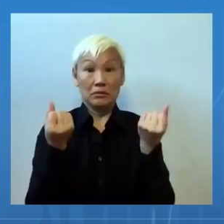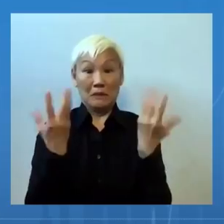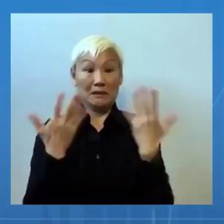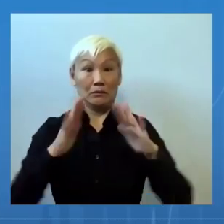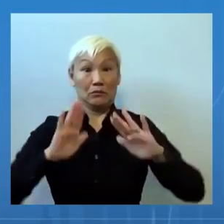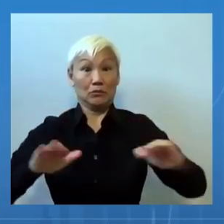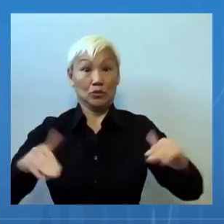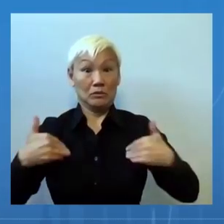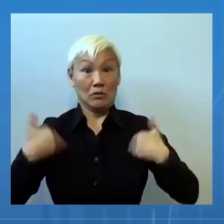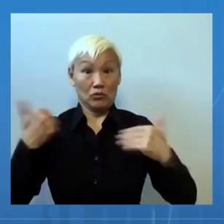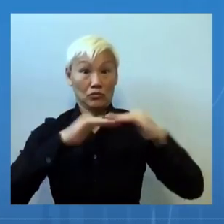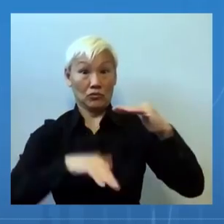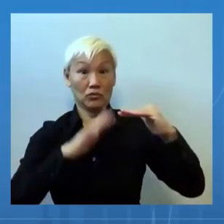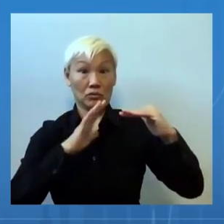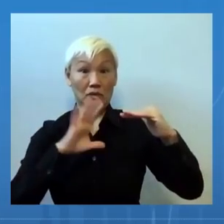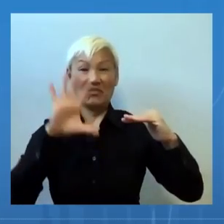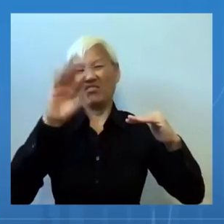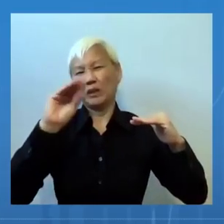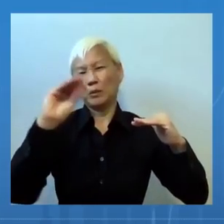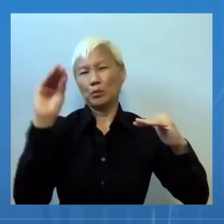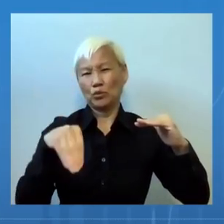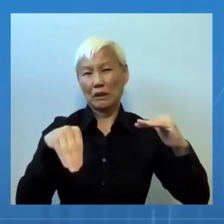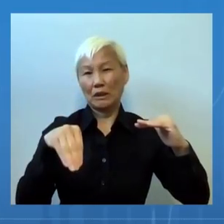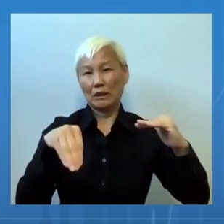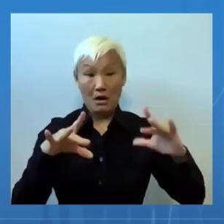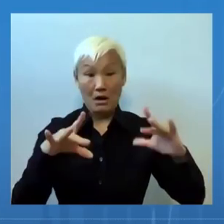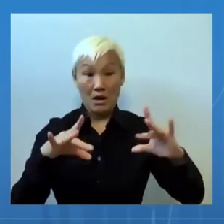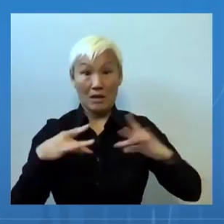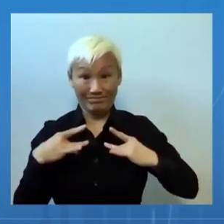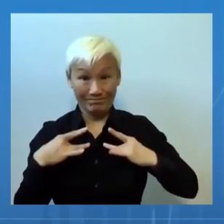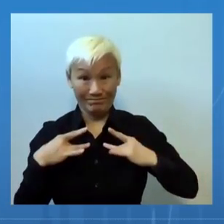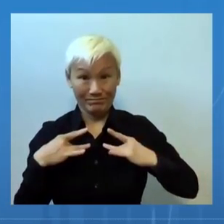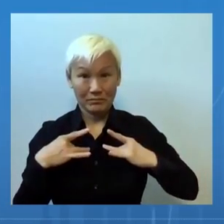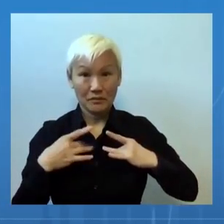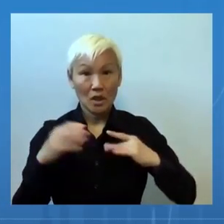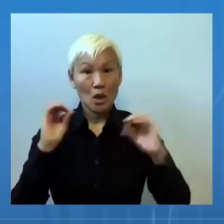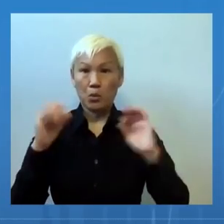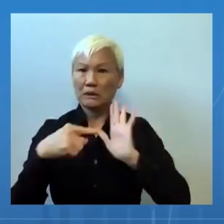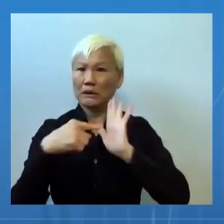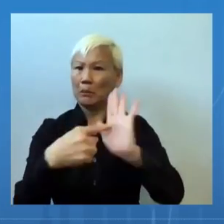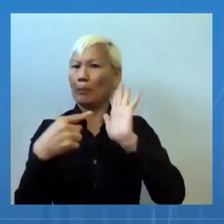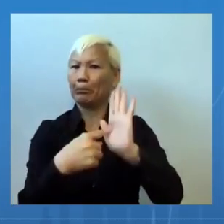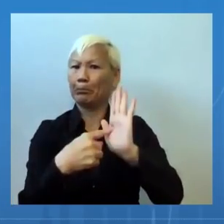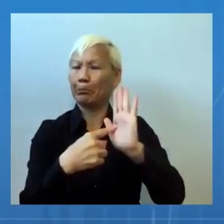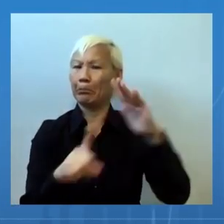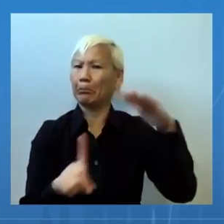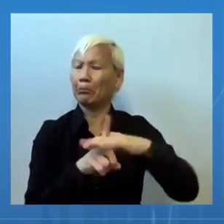who get infected get asymptomatic infection. And there was a recent analysis of this in JAMA Pediatrics